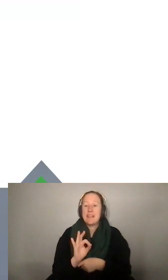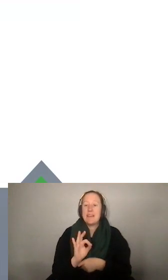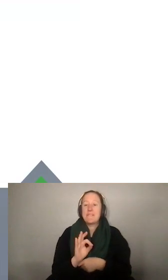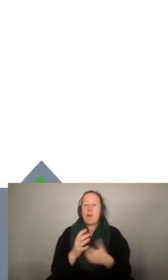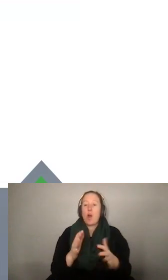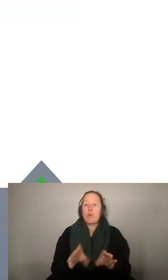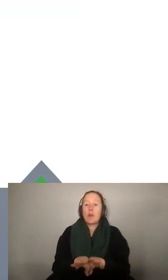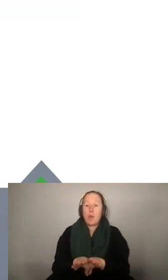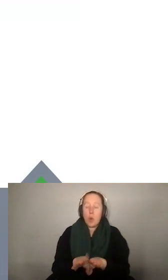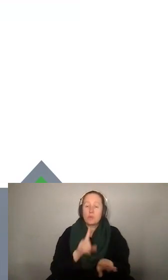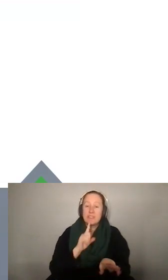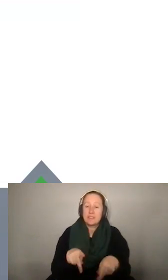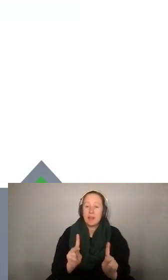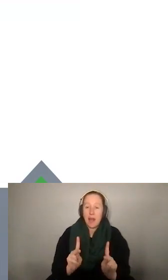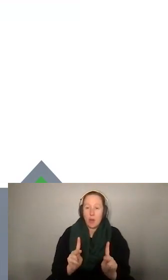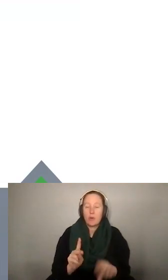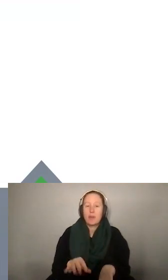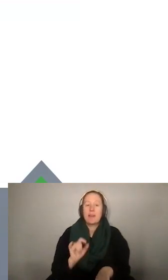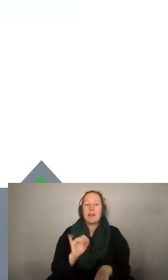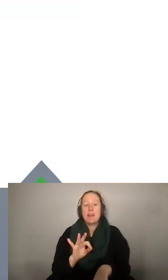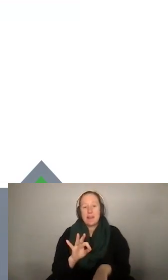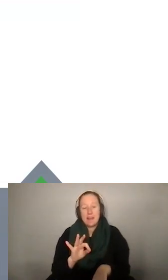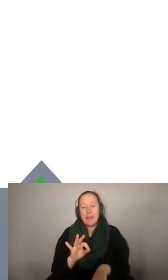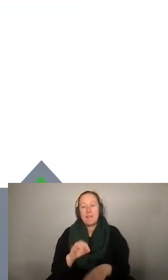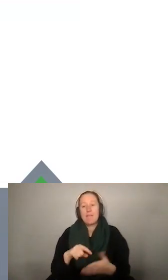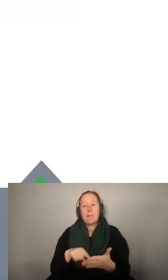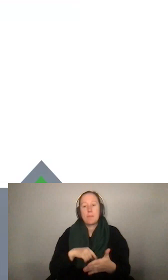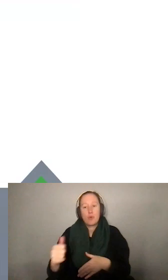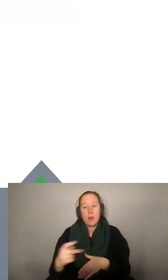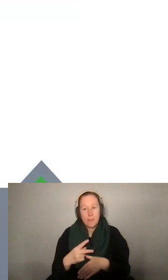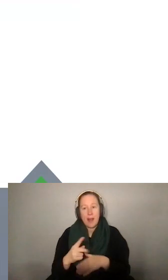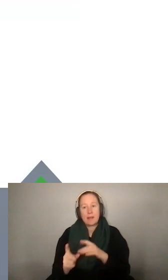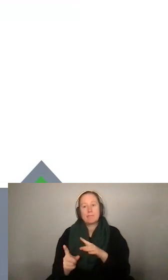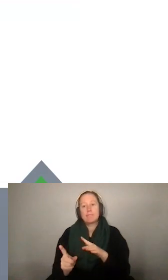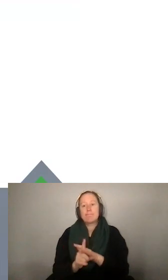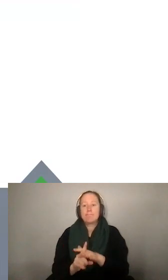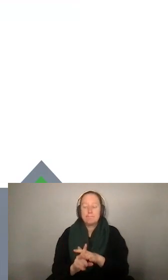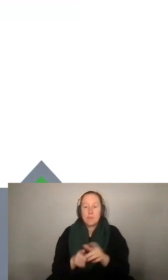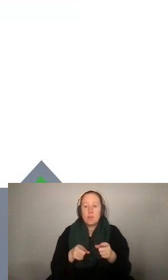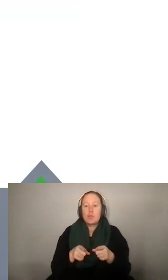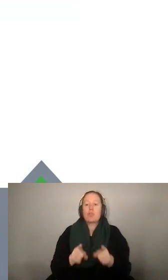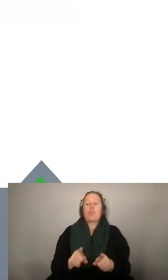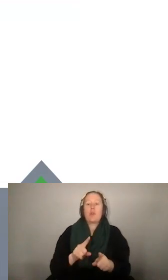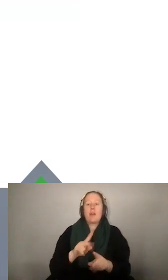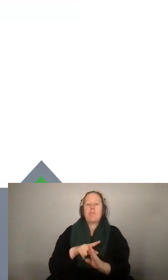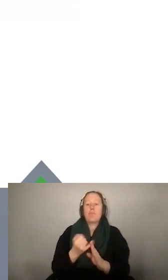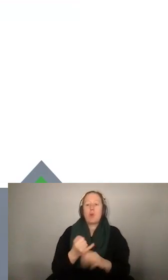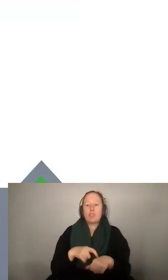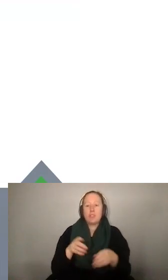when reimbursement for expenses had incurred during the award project period. A request to reopen and extend the award is